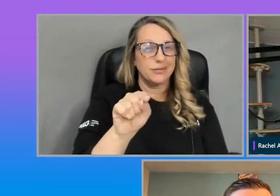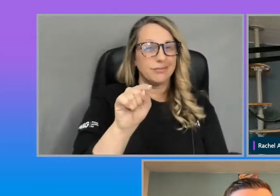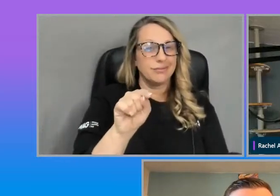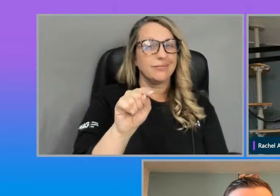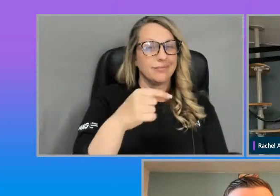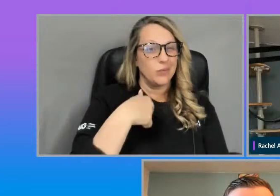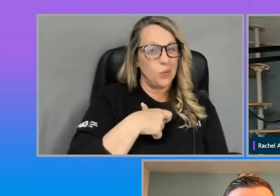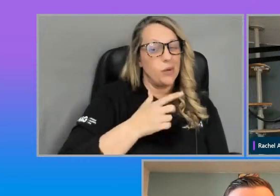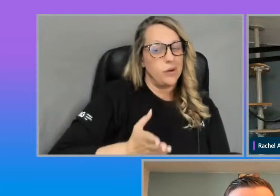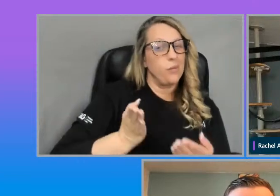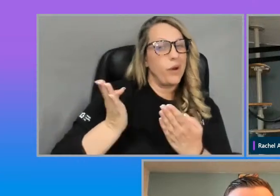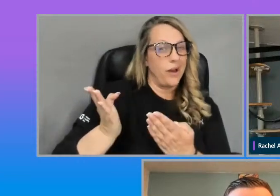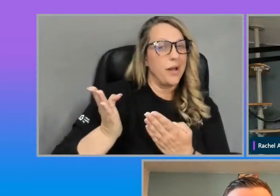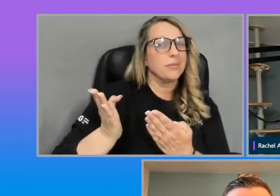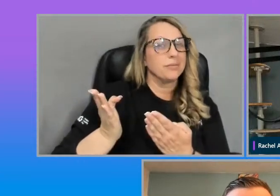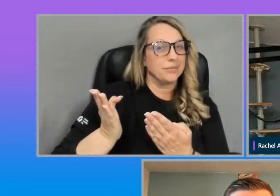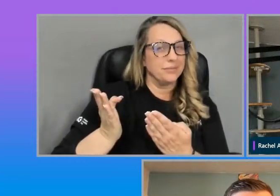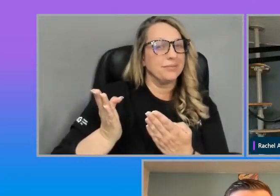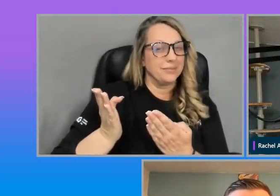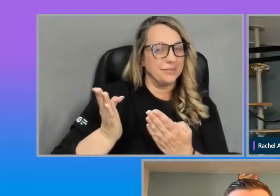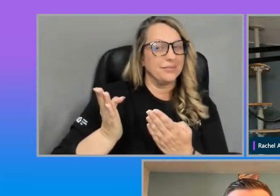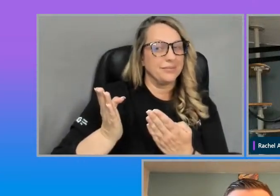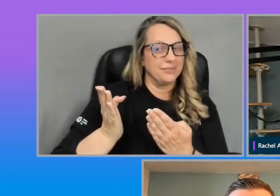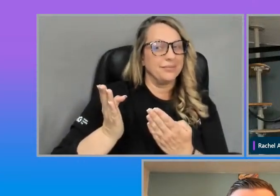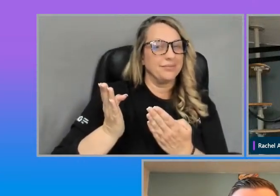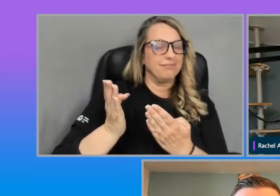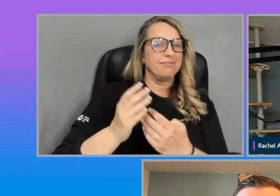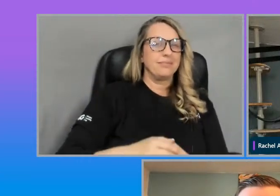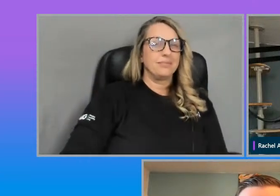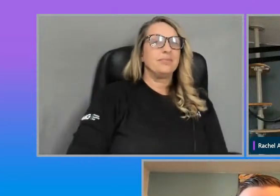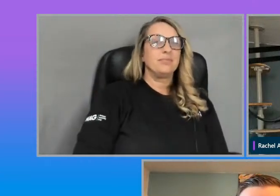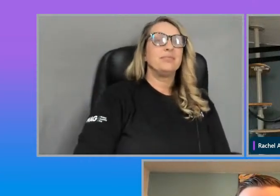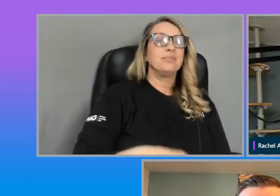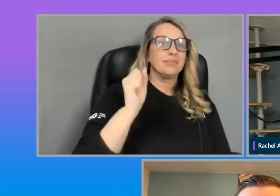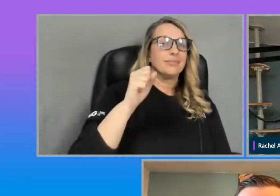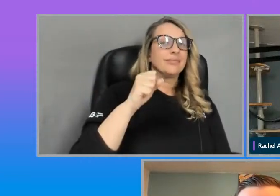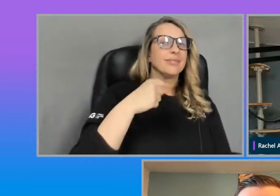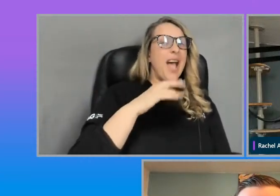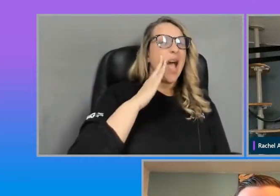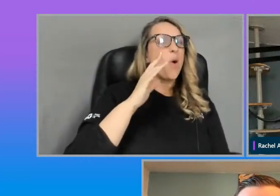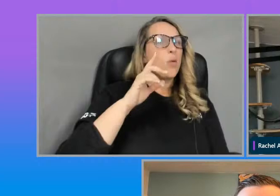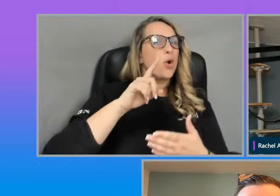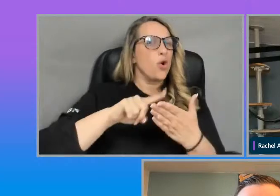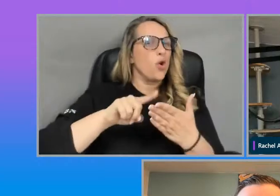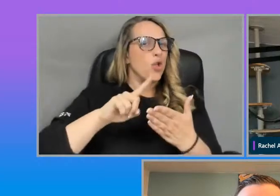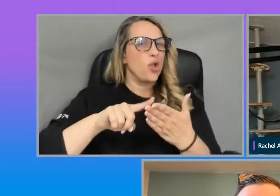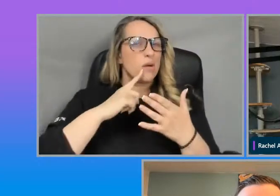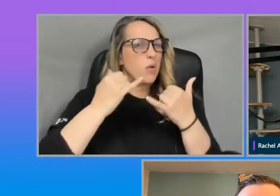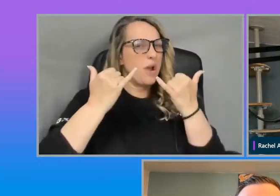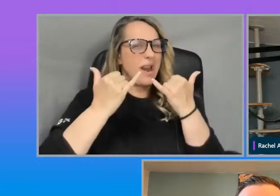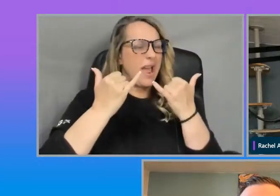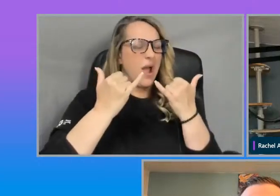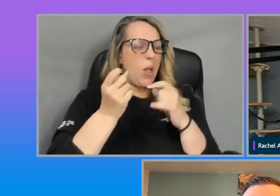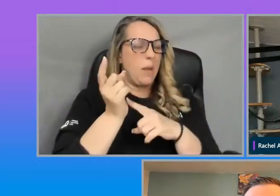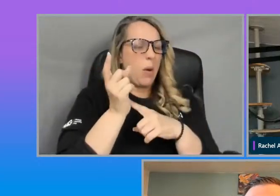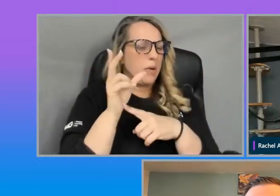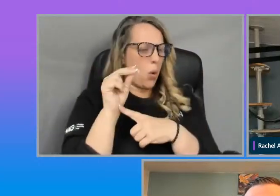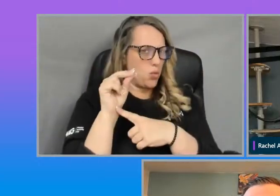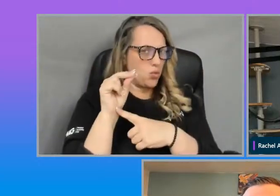interesting one. That's something we could bring up. Yes, I'll look into that. I